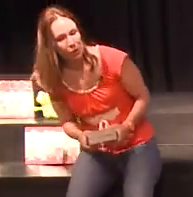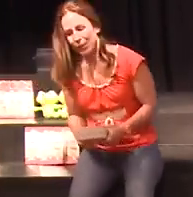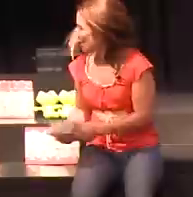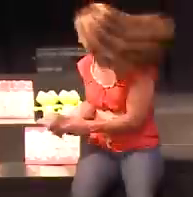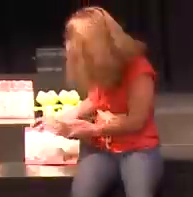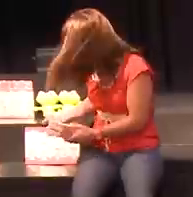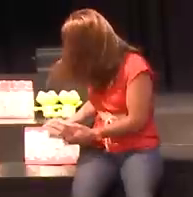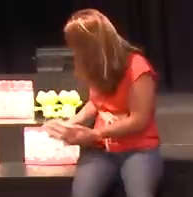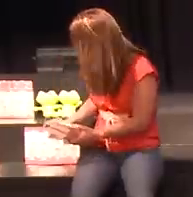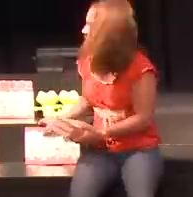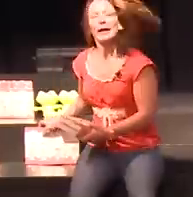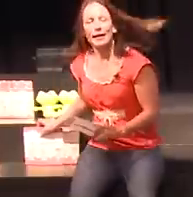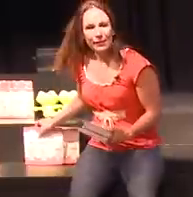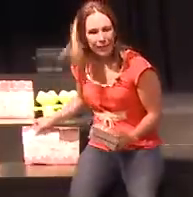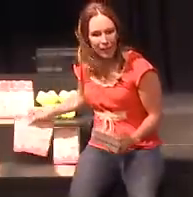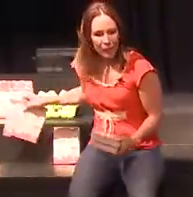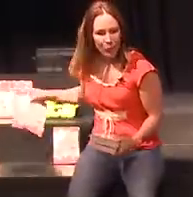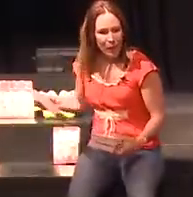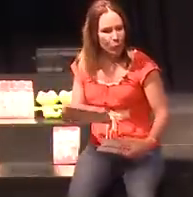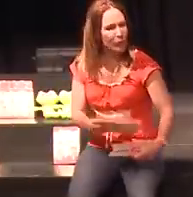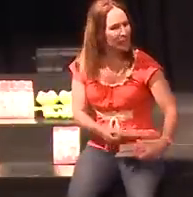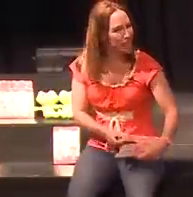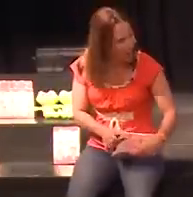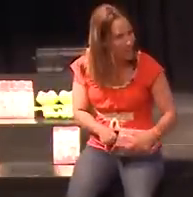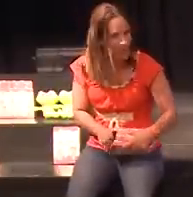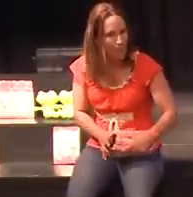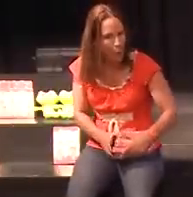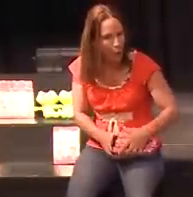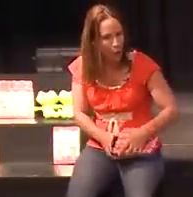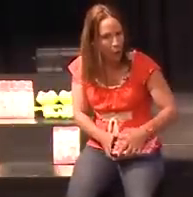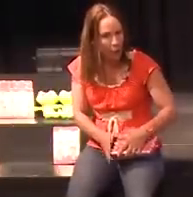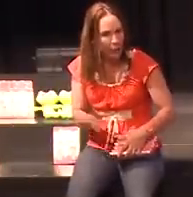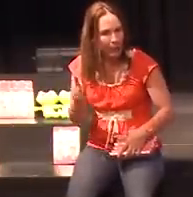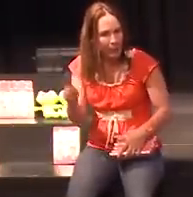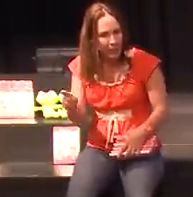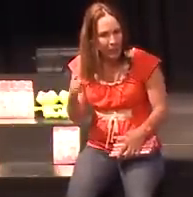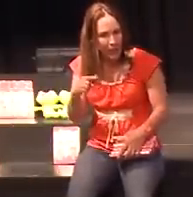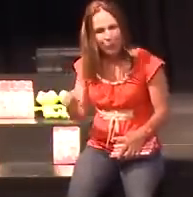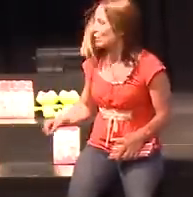as you're signing with your kids, is you talk to them more because they're actually